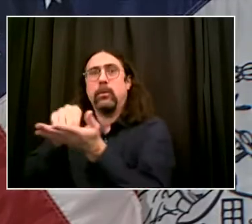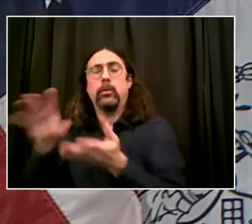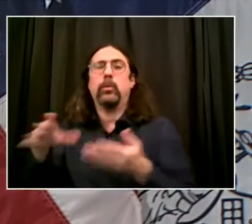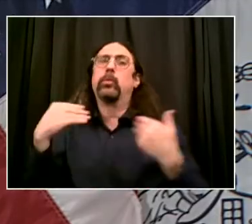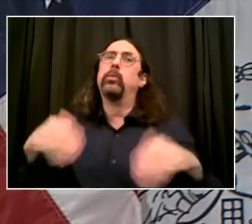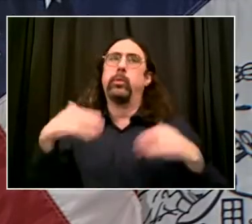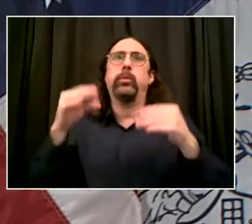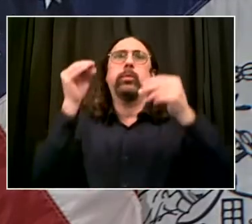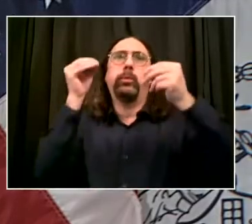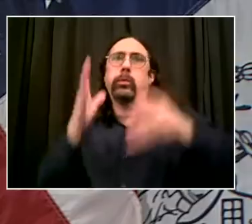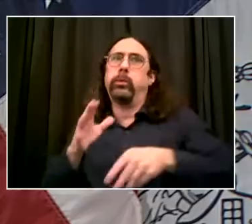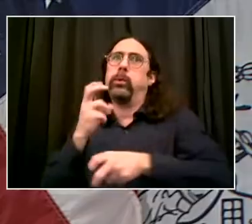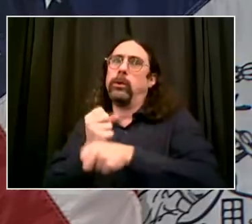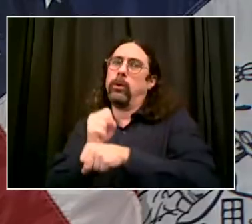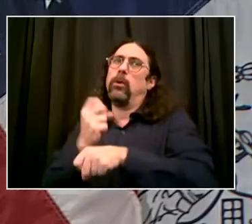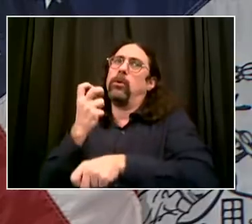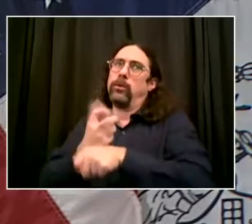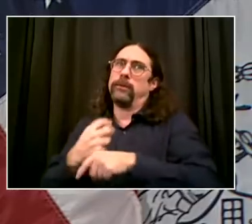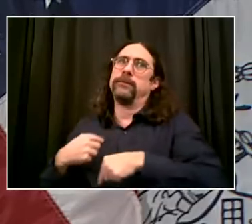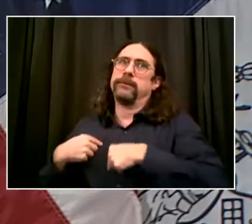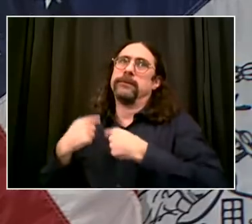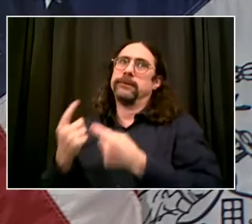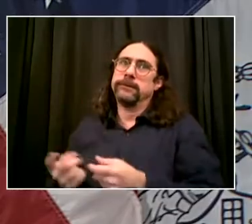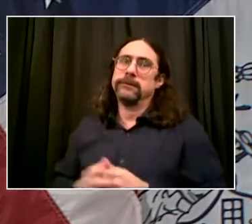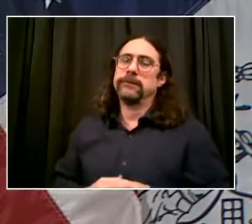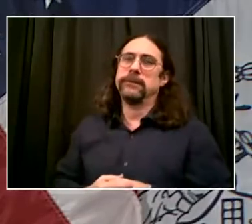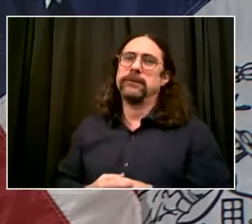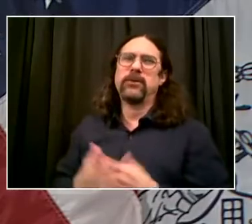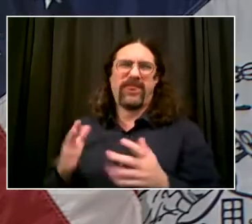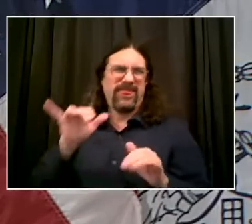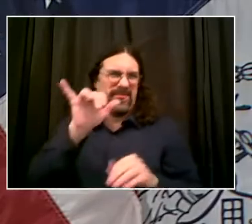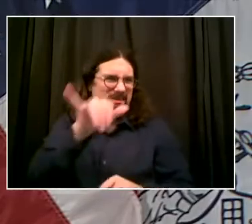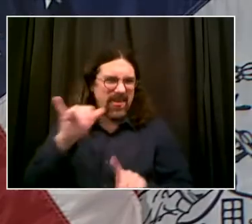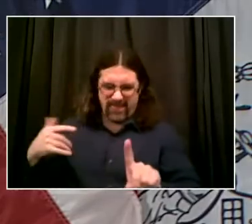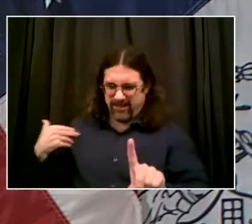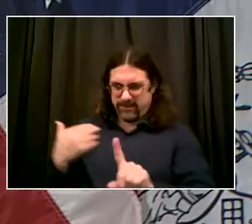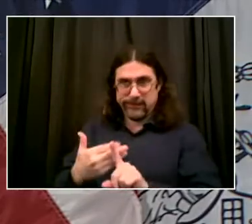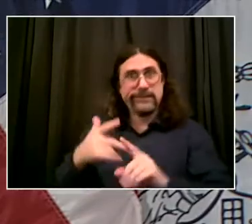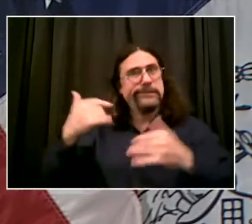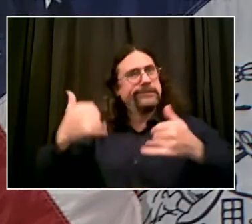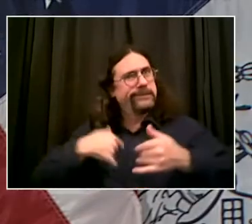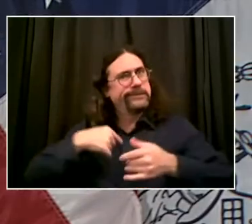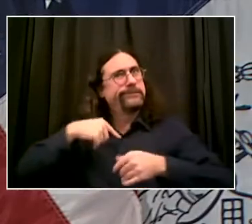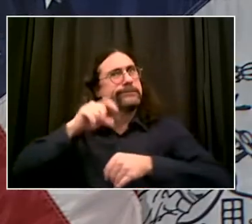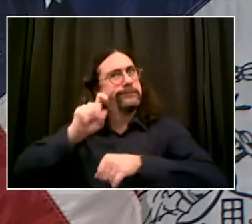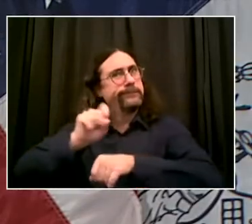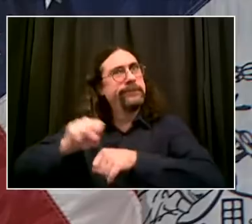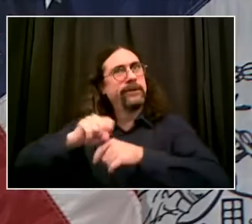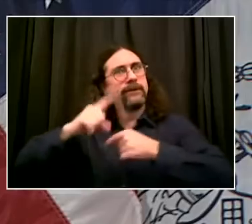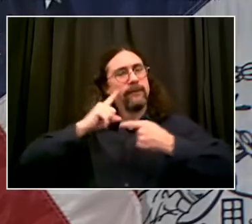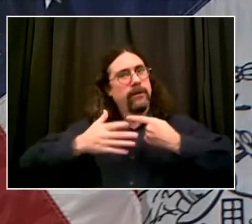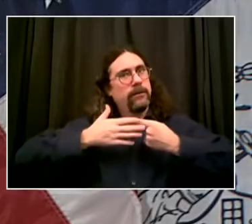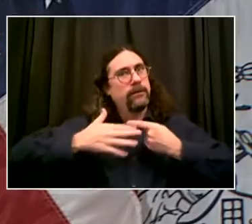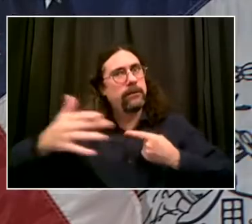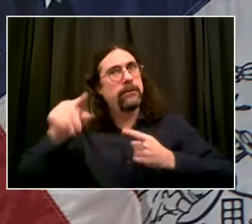ALL OF THESE THINGS HAVE TO HAPPEN IN OUR ARPEENTS NEED SUPPORT ALSO. THEY WILL NEED TO UNDERSTAND HOW THEY CAN HELP THEIR KIDS